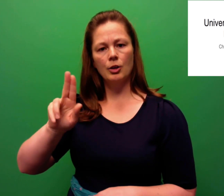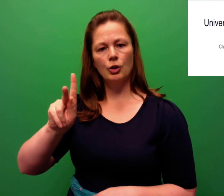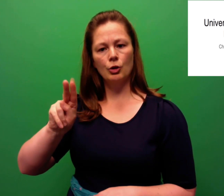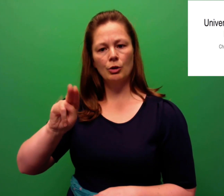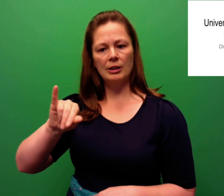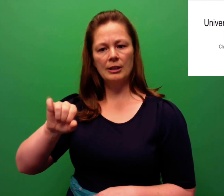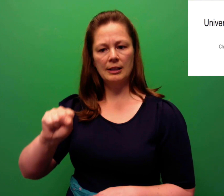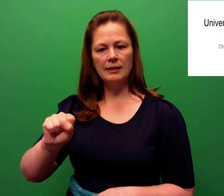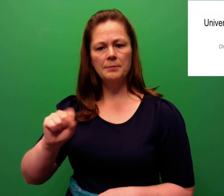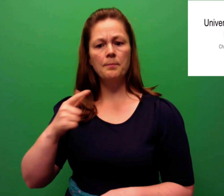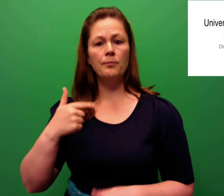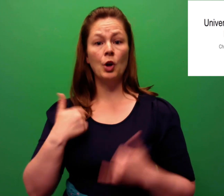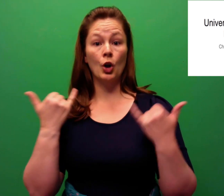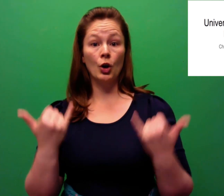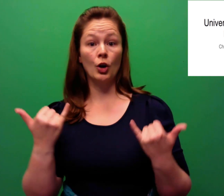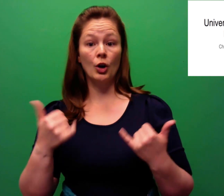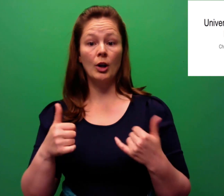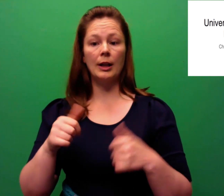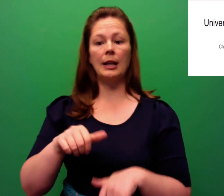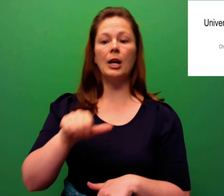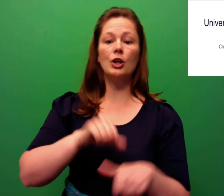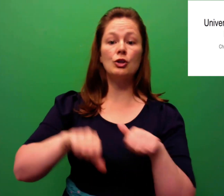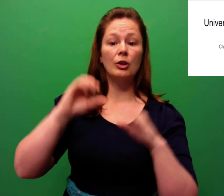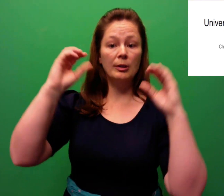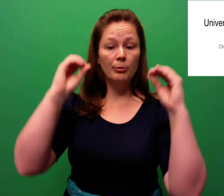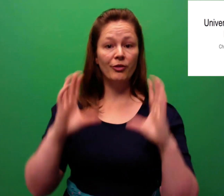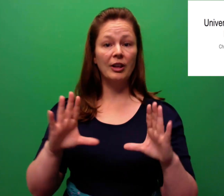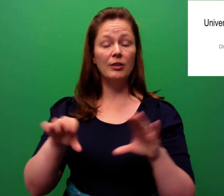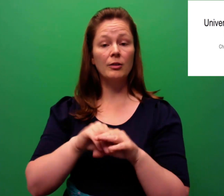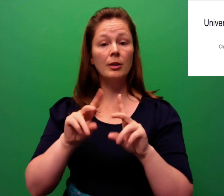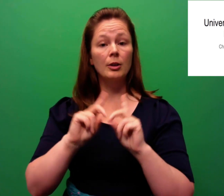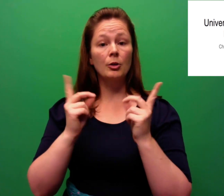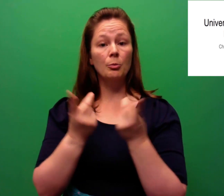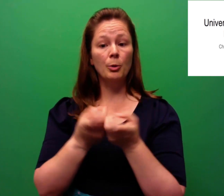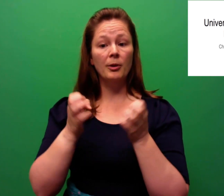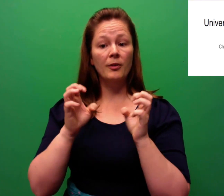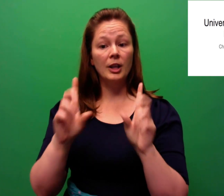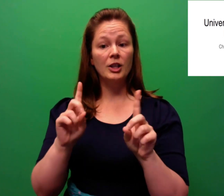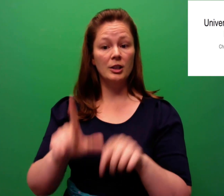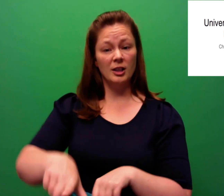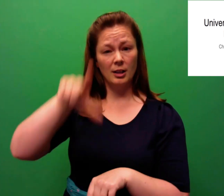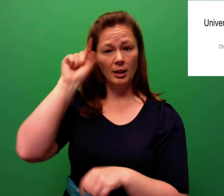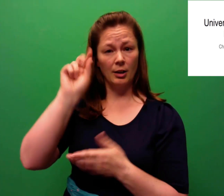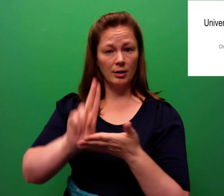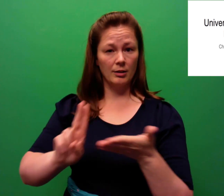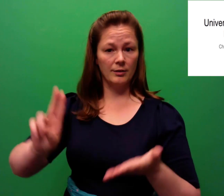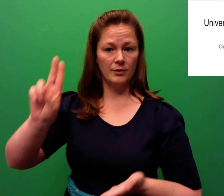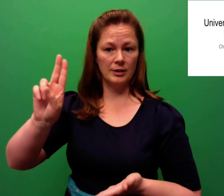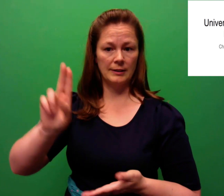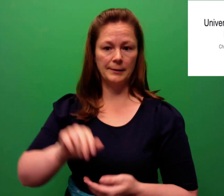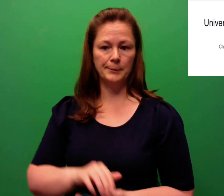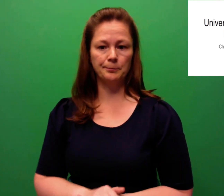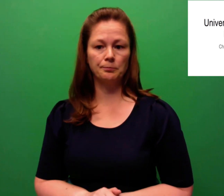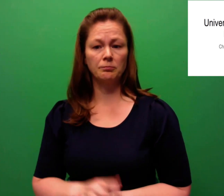Dr. Christina Yuknis. I'm an associate professor in the department of education